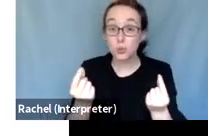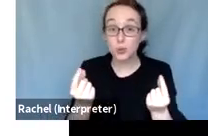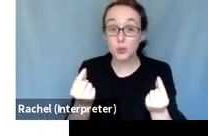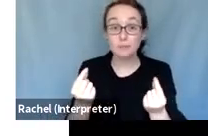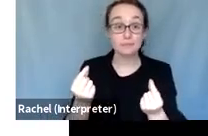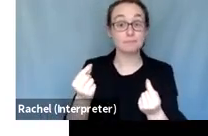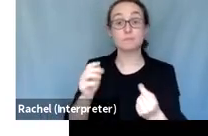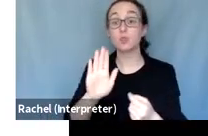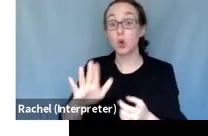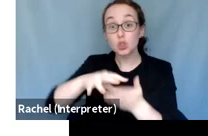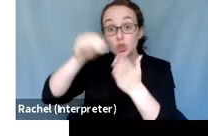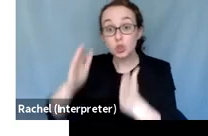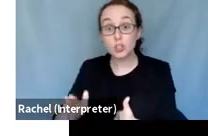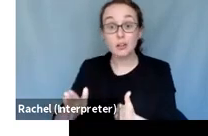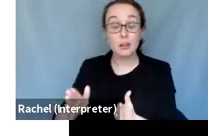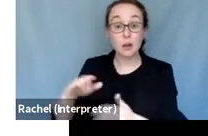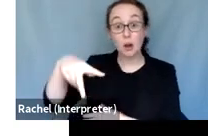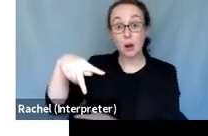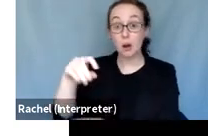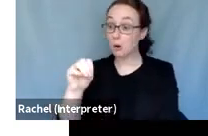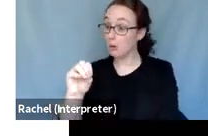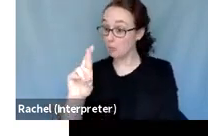Sage Talbot: Oh, I apologize. I don't know why the computer's doing that.